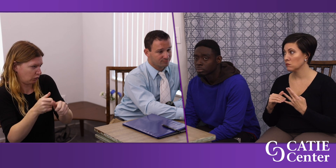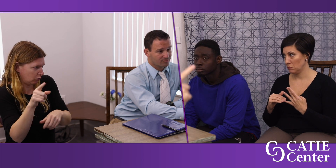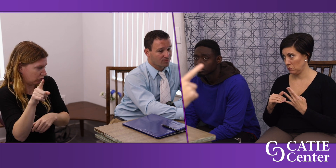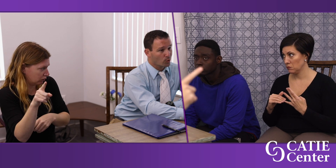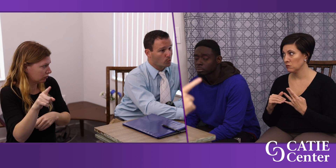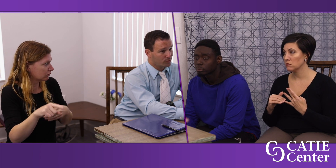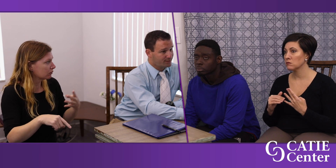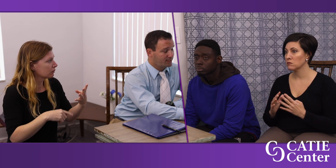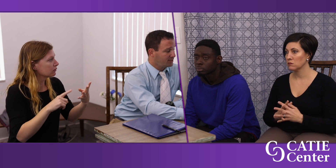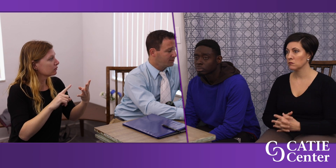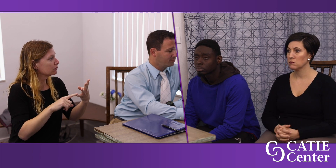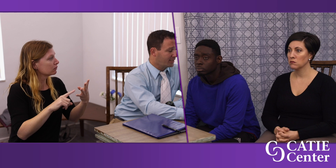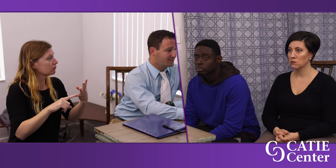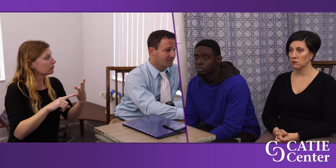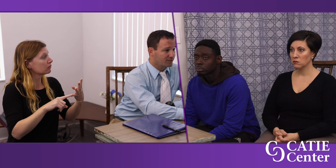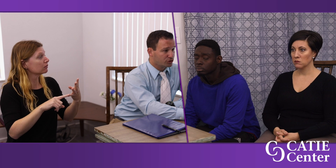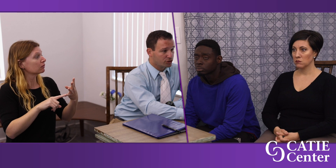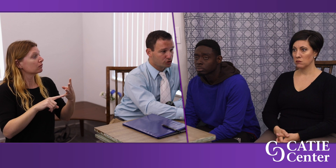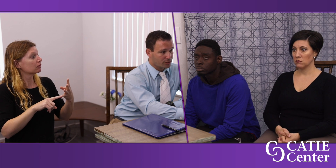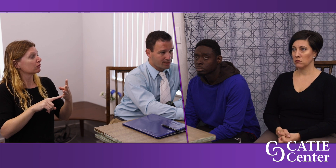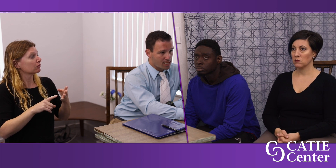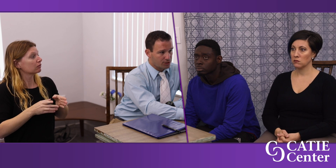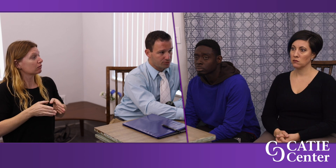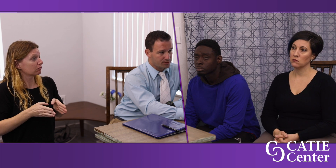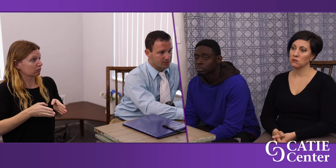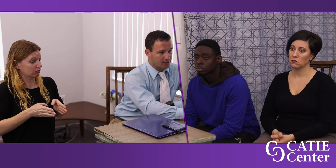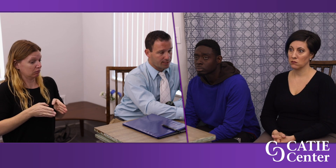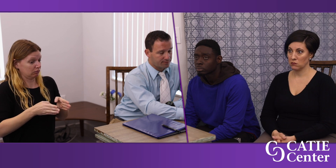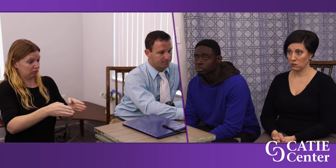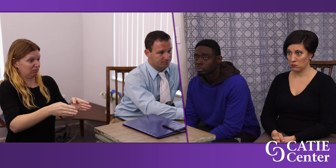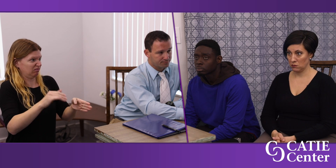Or D) bicyclists should not use this lane.